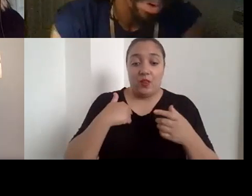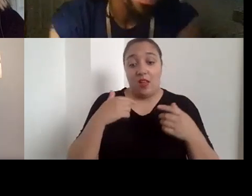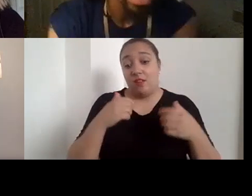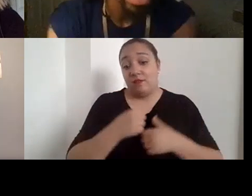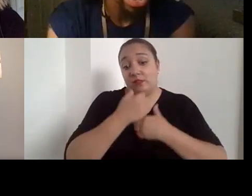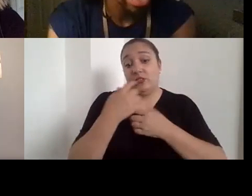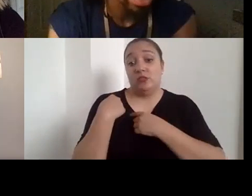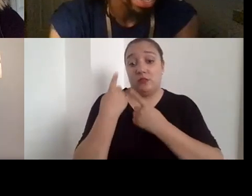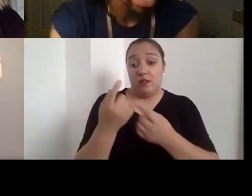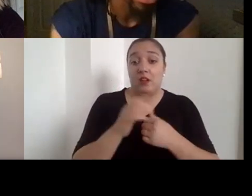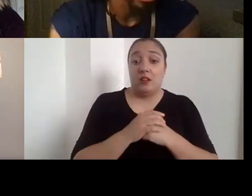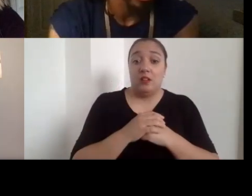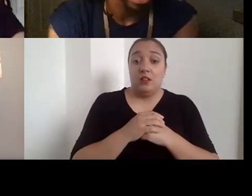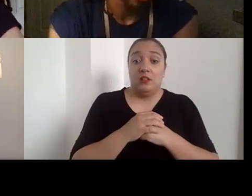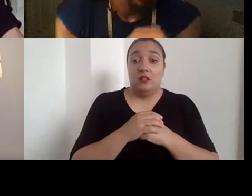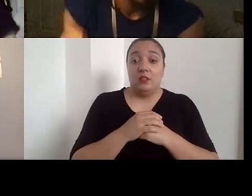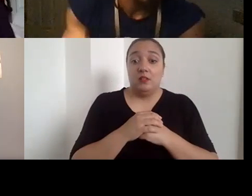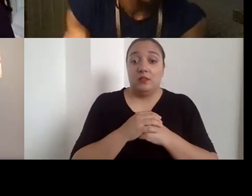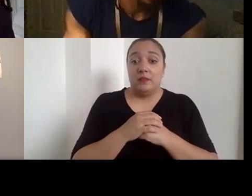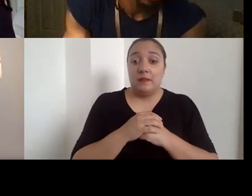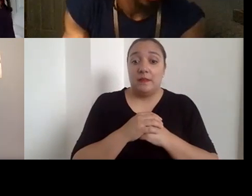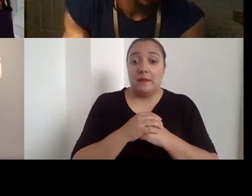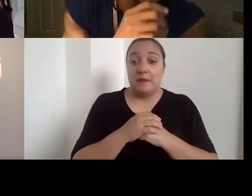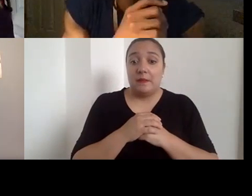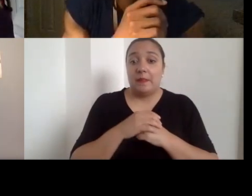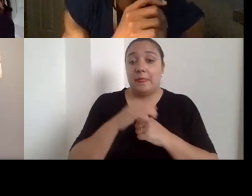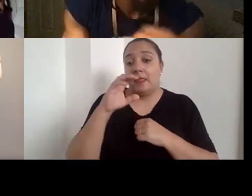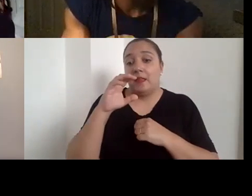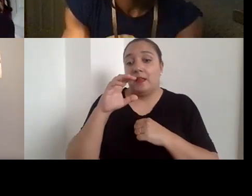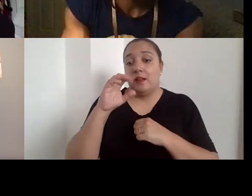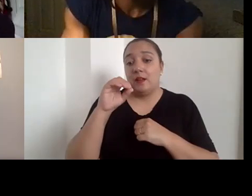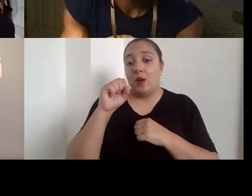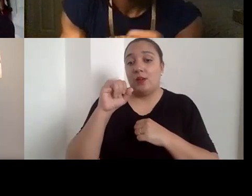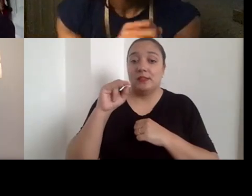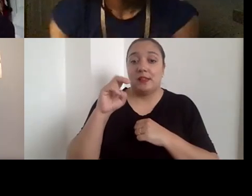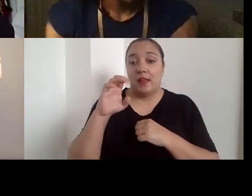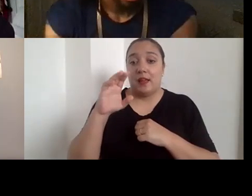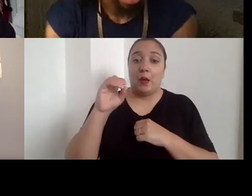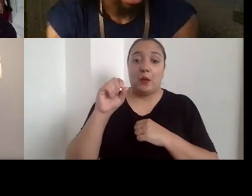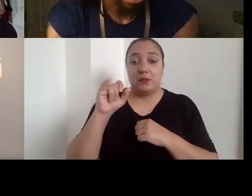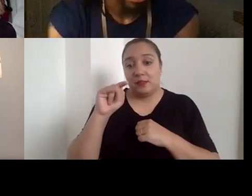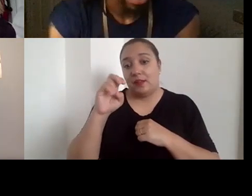For me as I look down the list of roles, I see